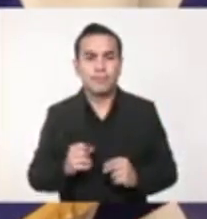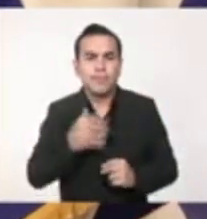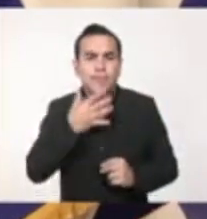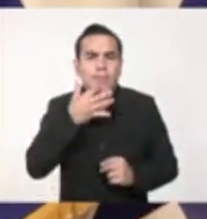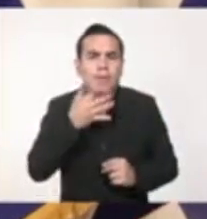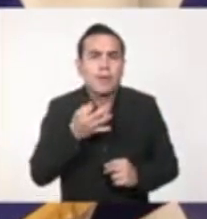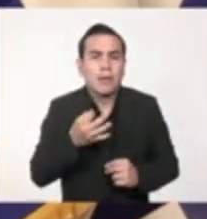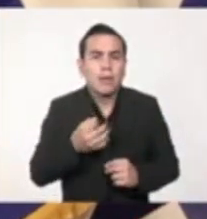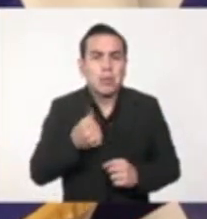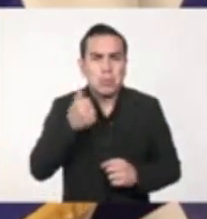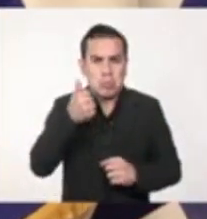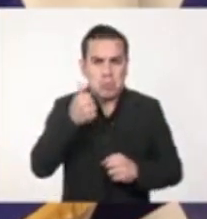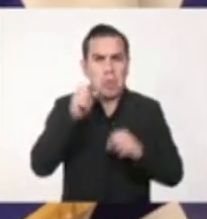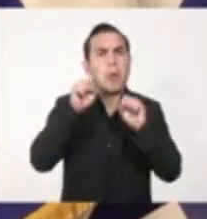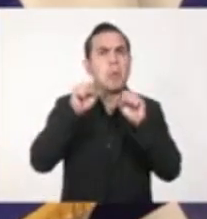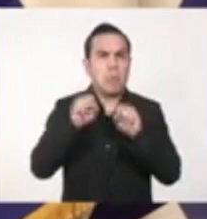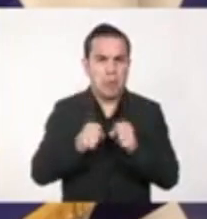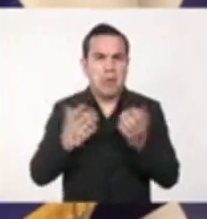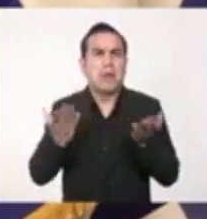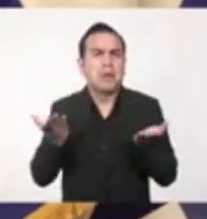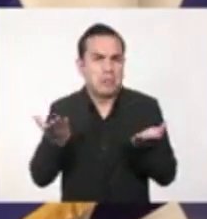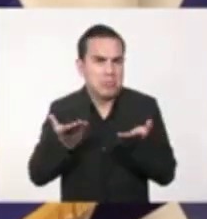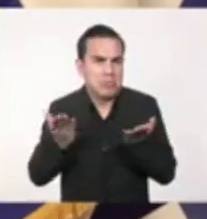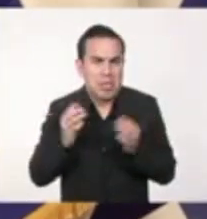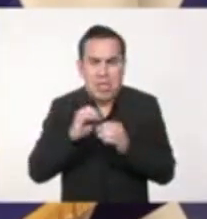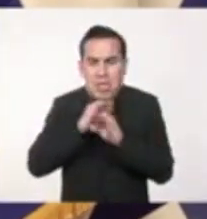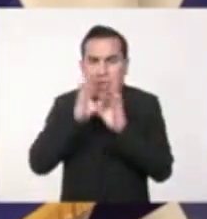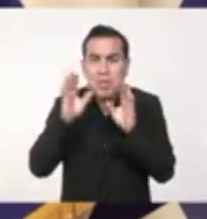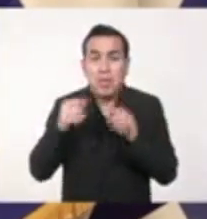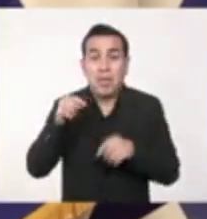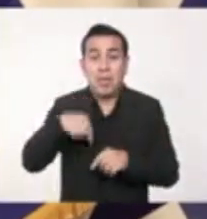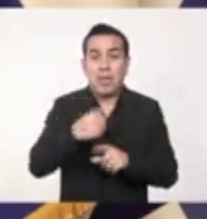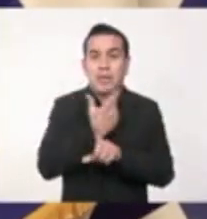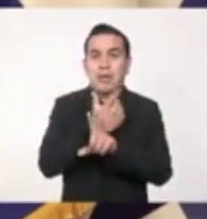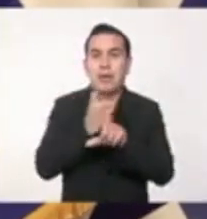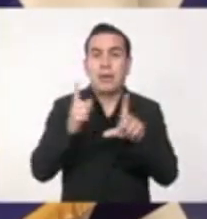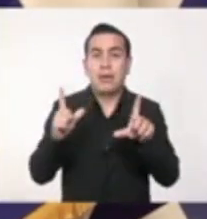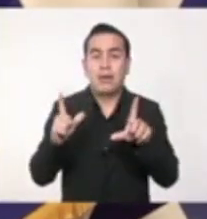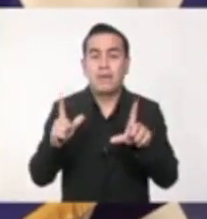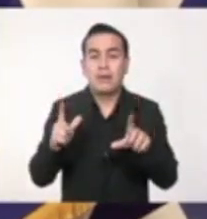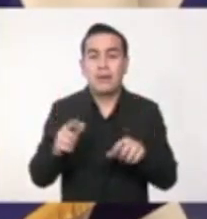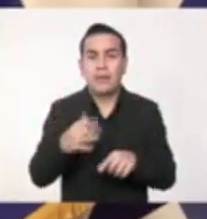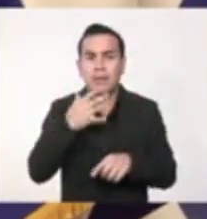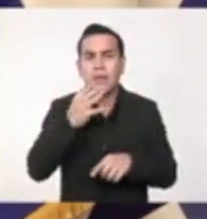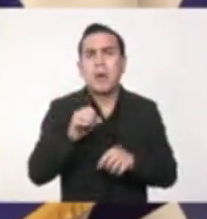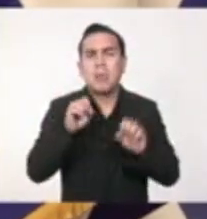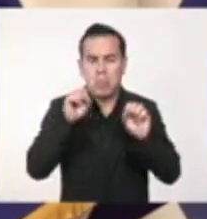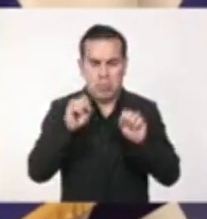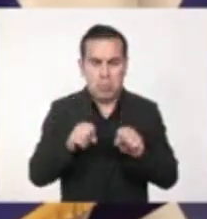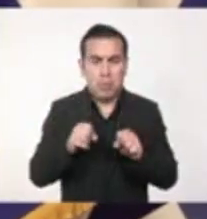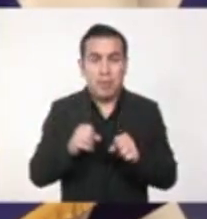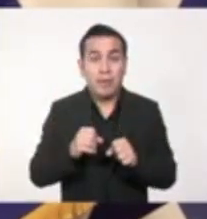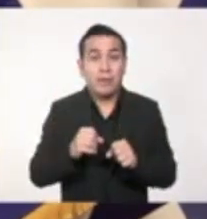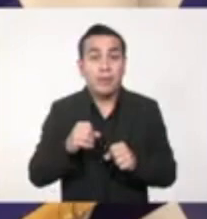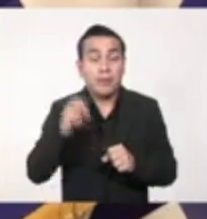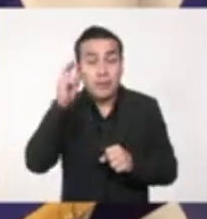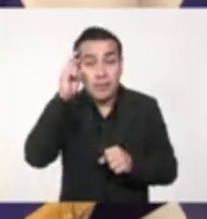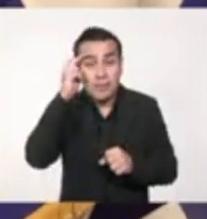valid, of course it is valid, of course it is valid, here this country is free, here there is opposition, there is no problema, pero todo con su justa palabra y su justa